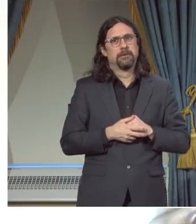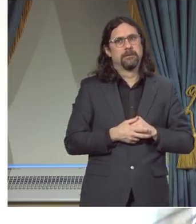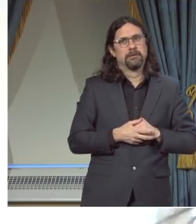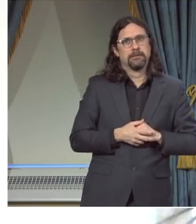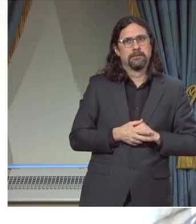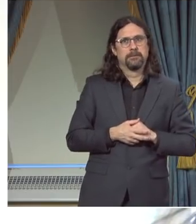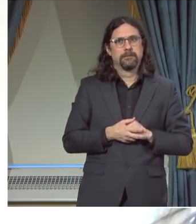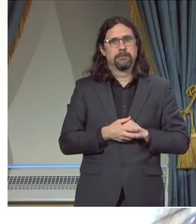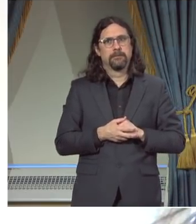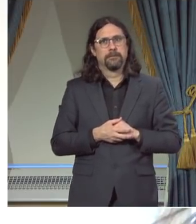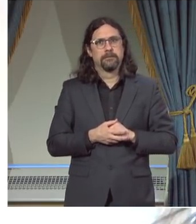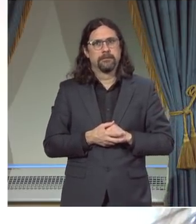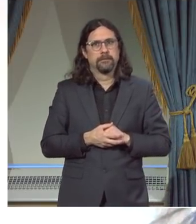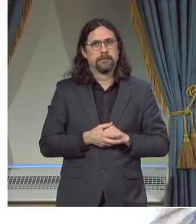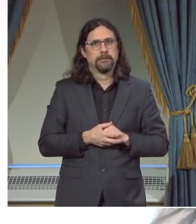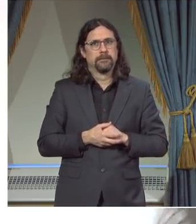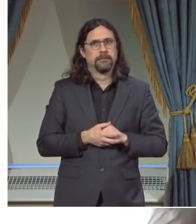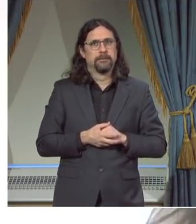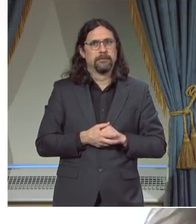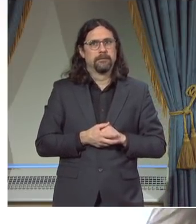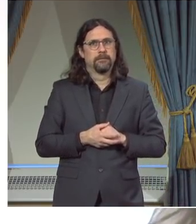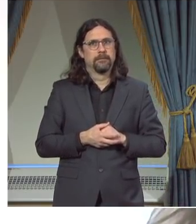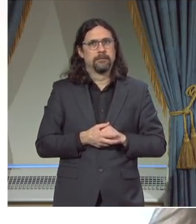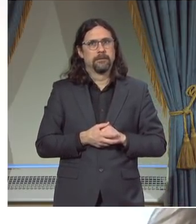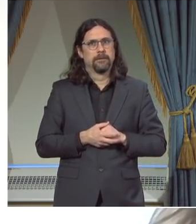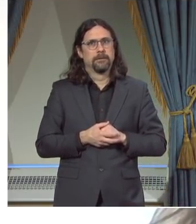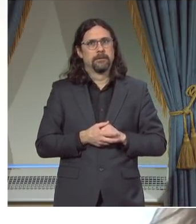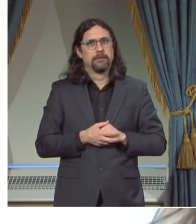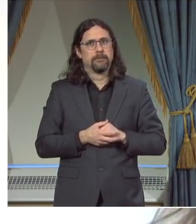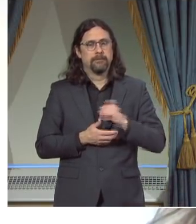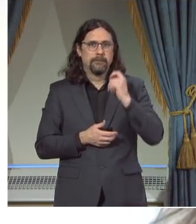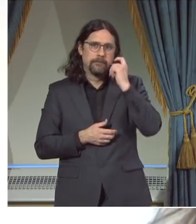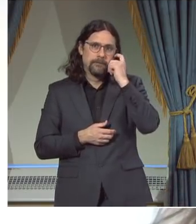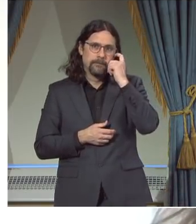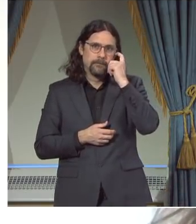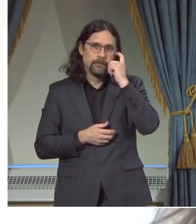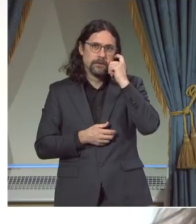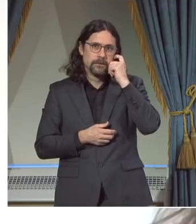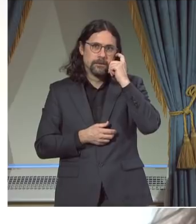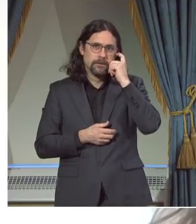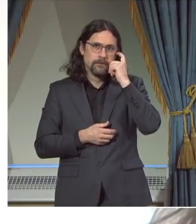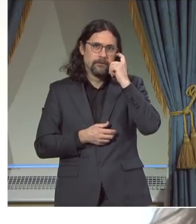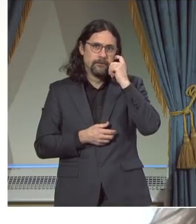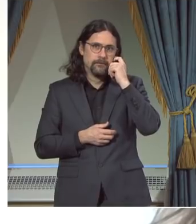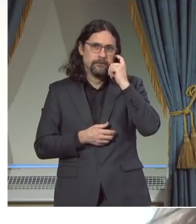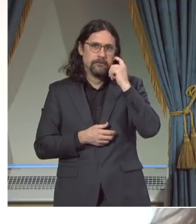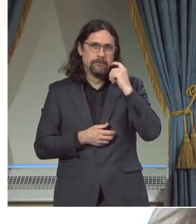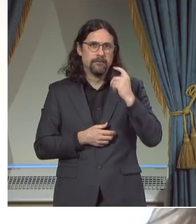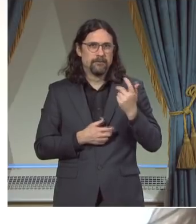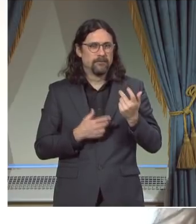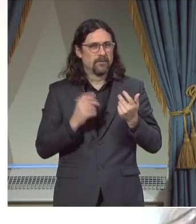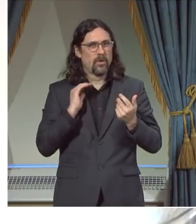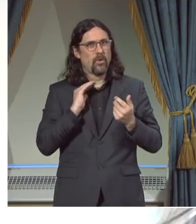POINT, AS WE SAID EARLIER, ALL OF OUR EFFORTS HAVE BEEN DIRECTED AT